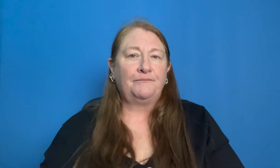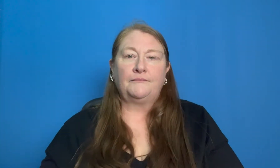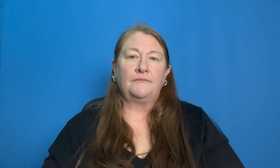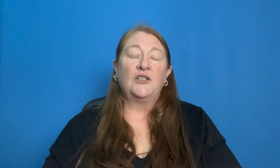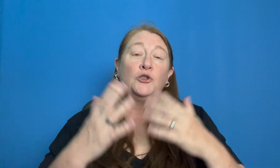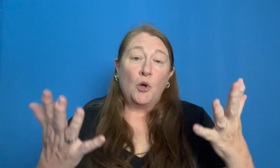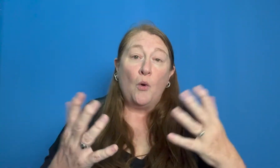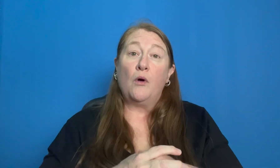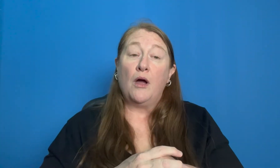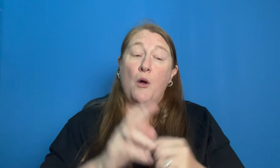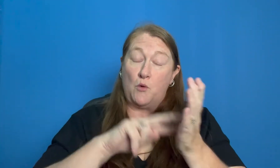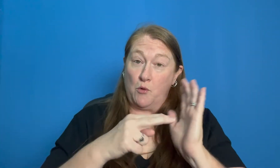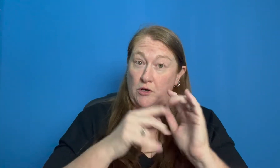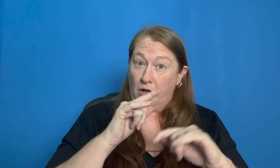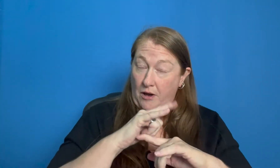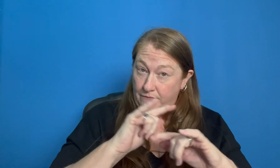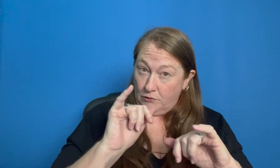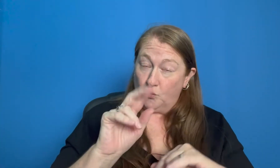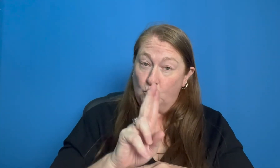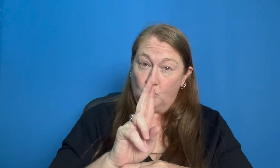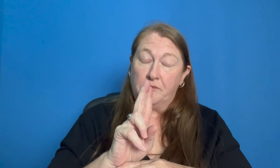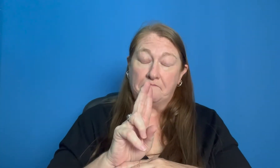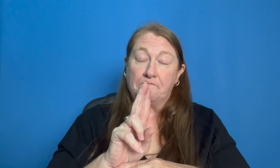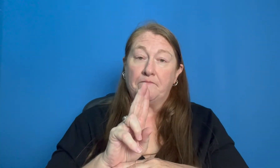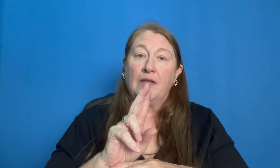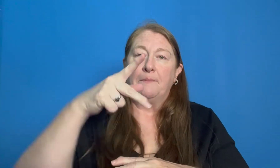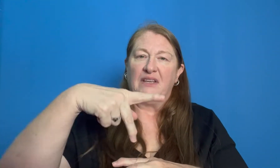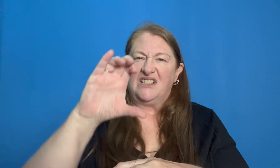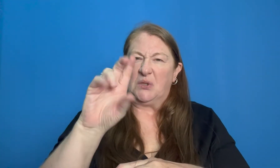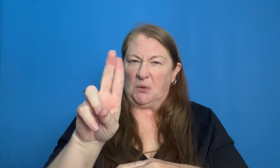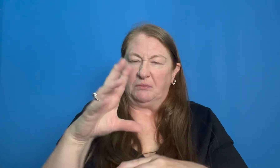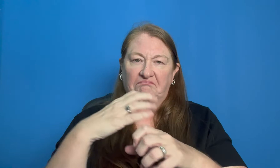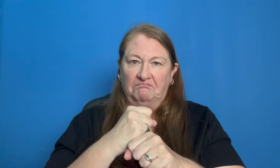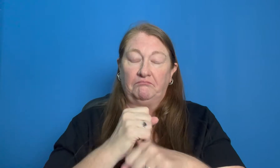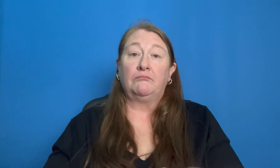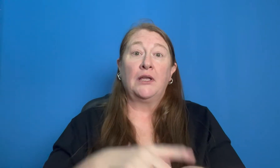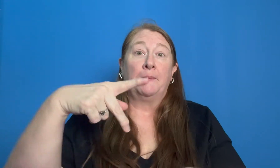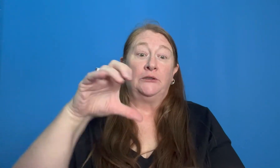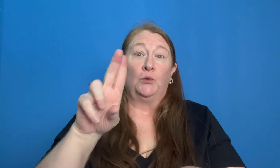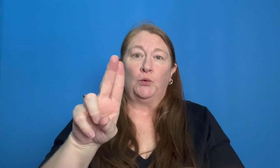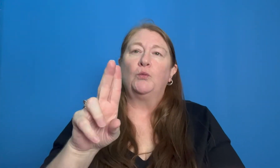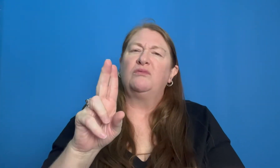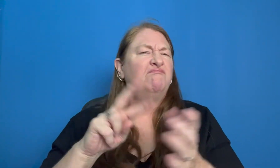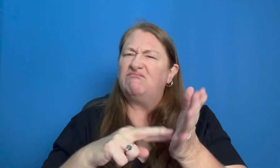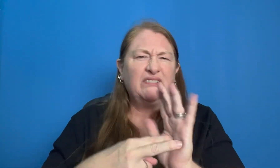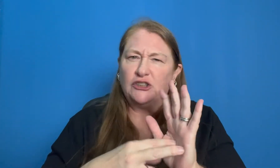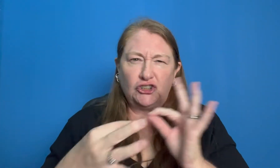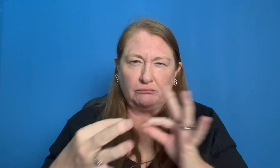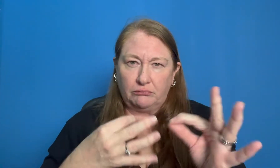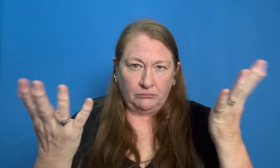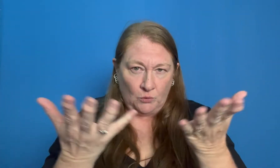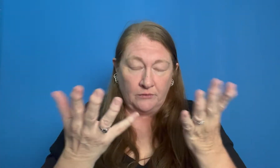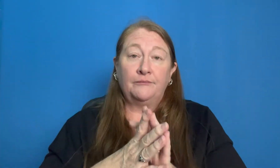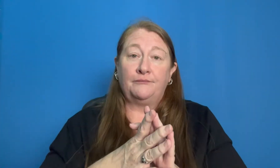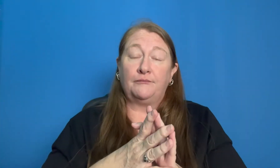The description of Purposeful Concurrent Use (PCU for short),